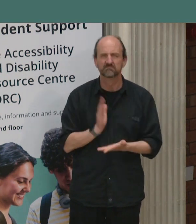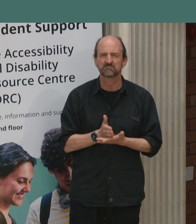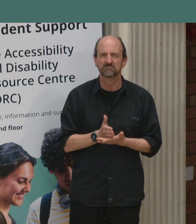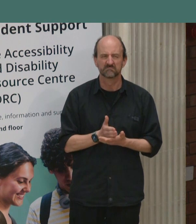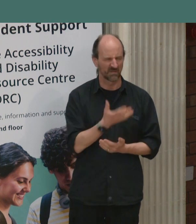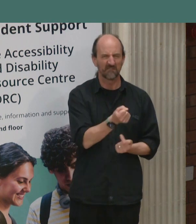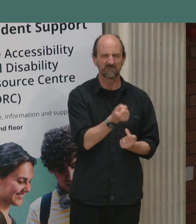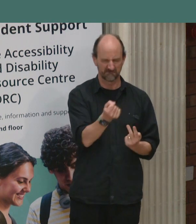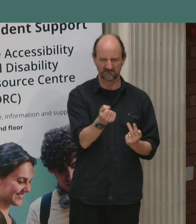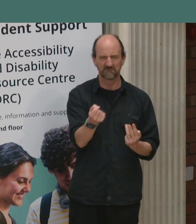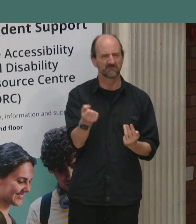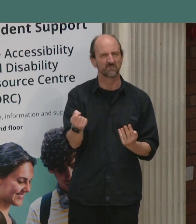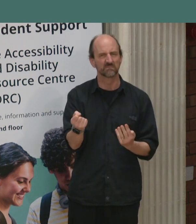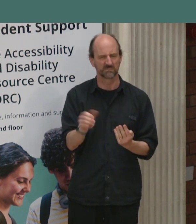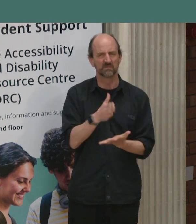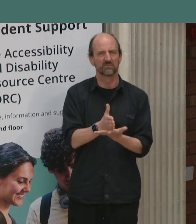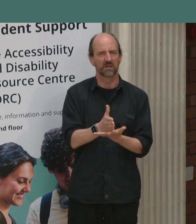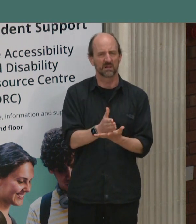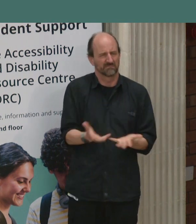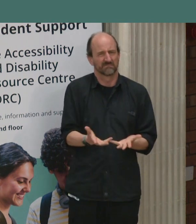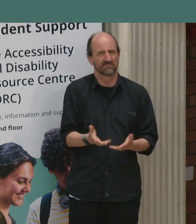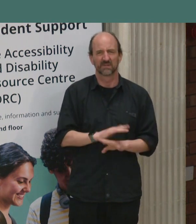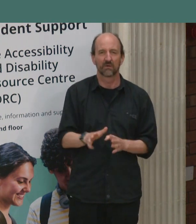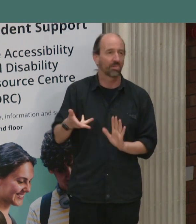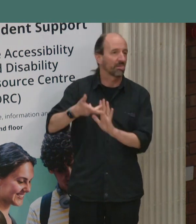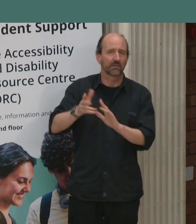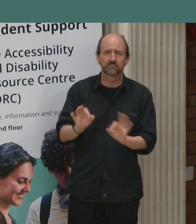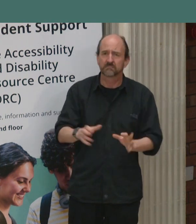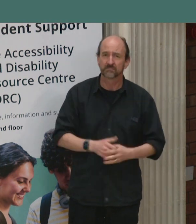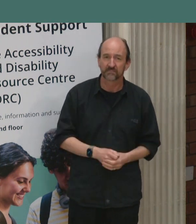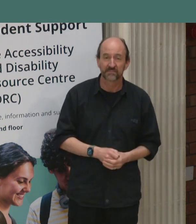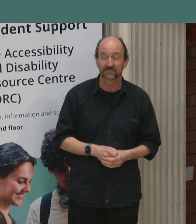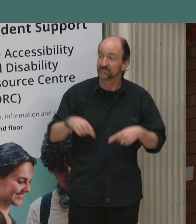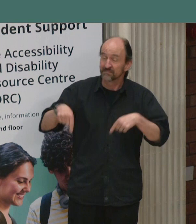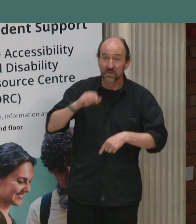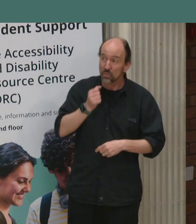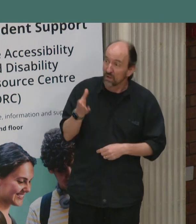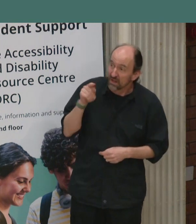real. It's excellent that we'll be hearing in this evening's panel event from three expert speakers